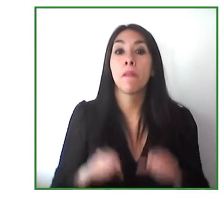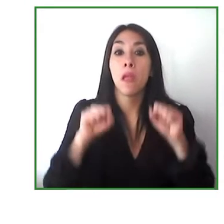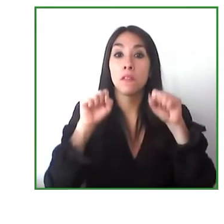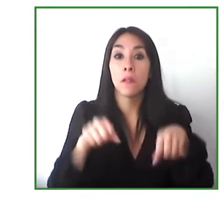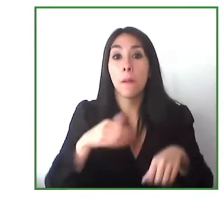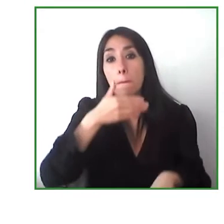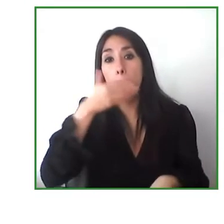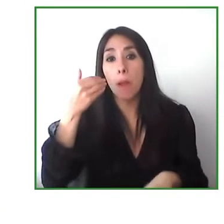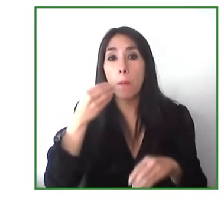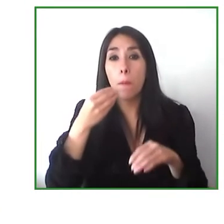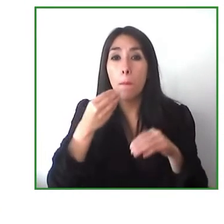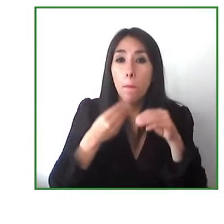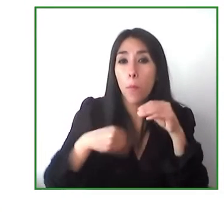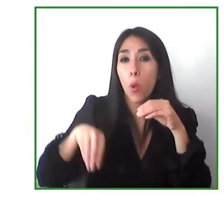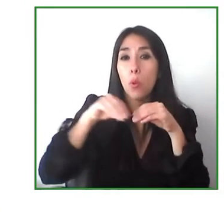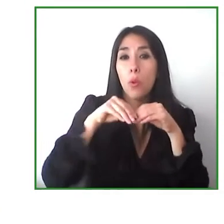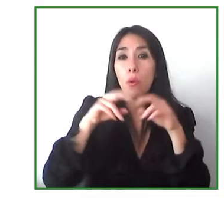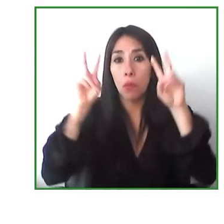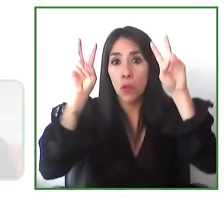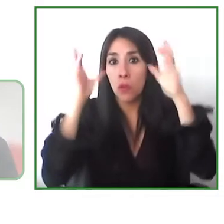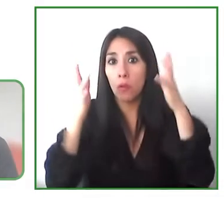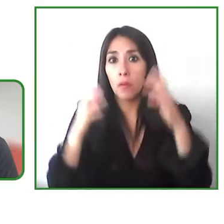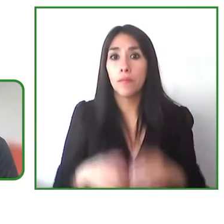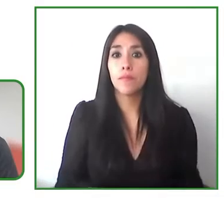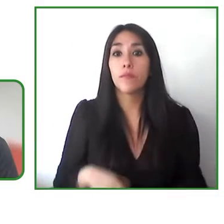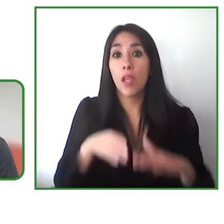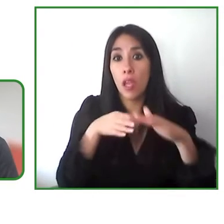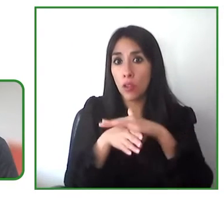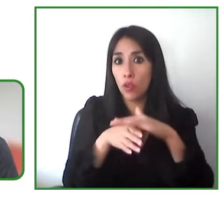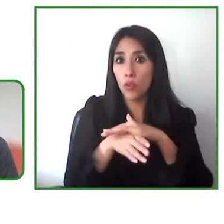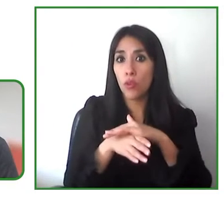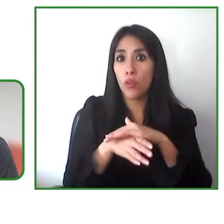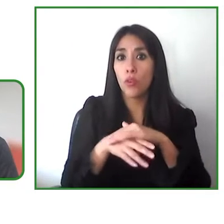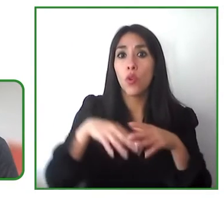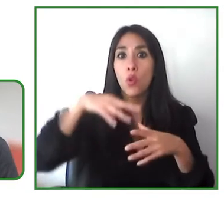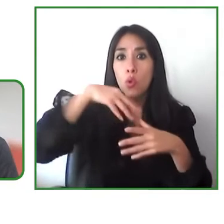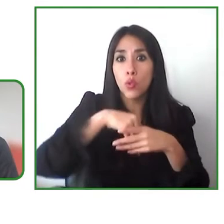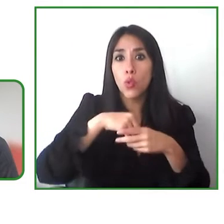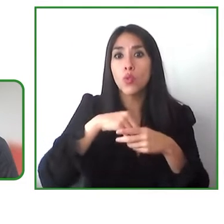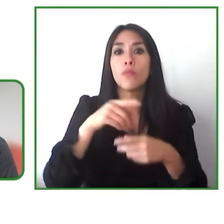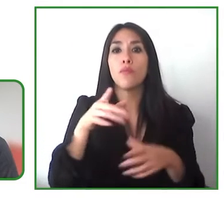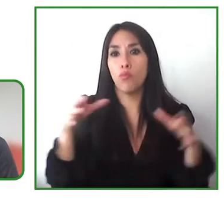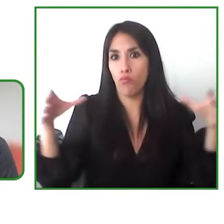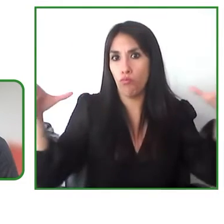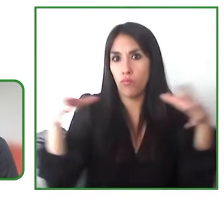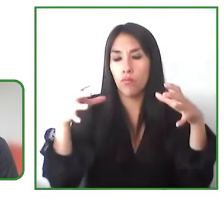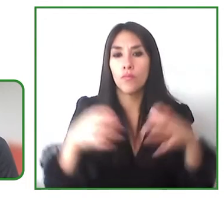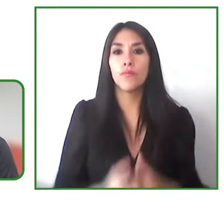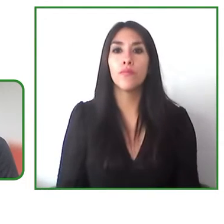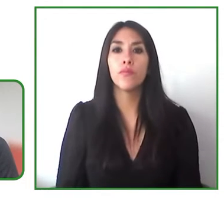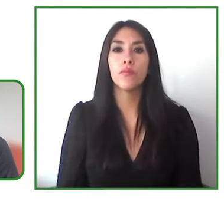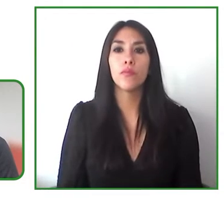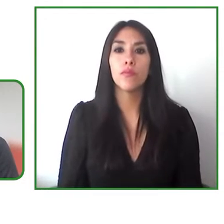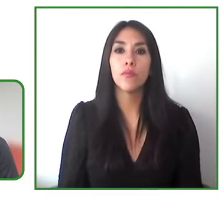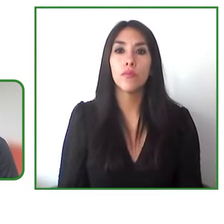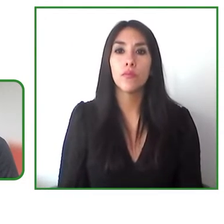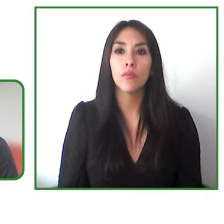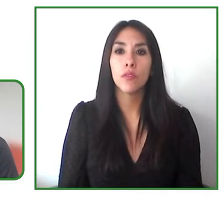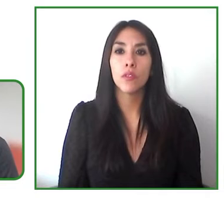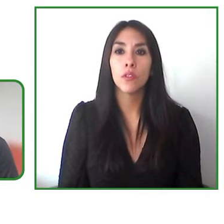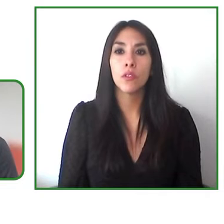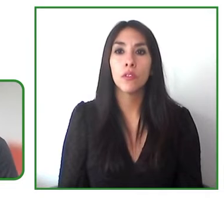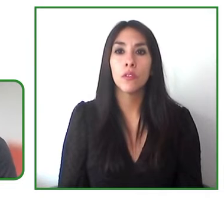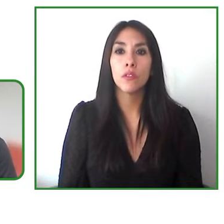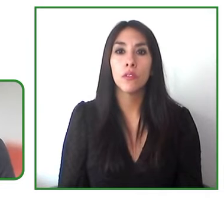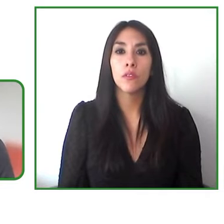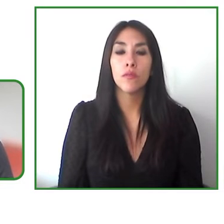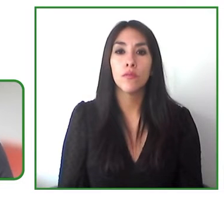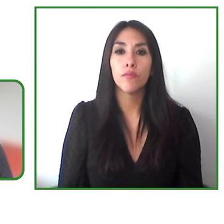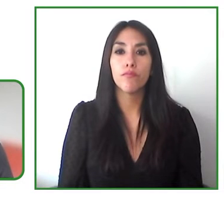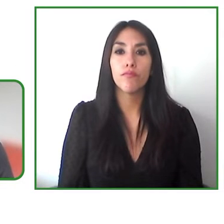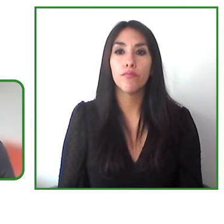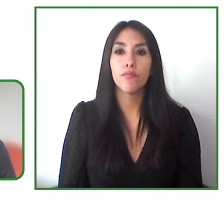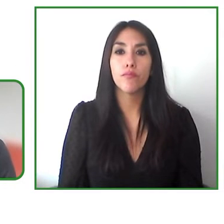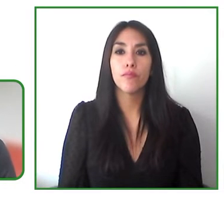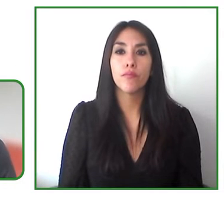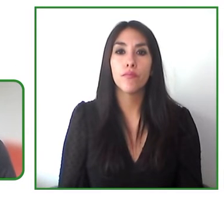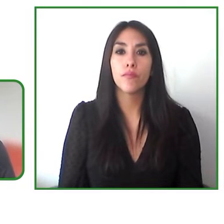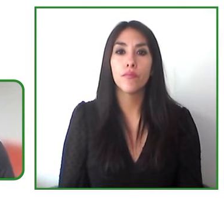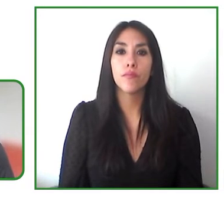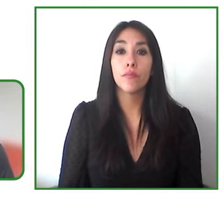all these issues about accessibility and inclusion yes if we see the groups we talk about knowledge